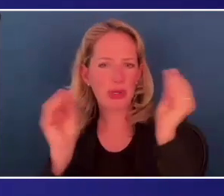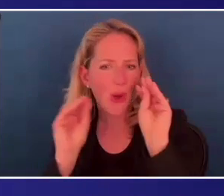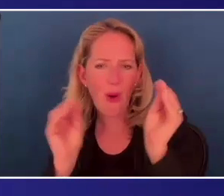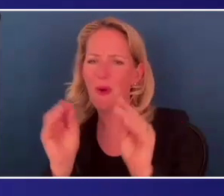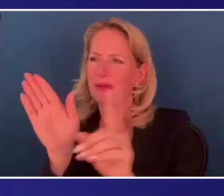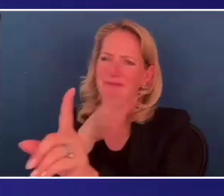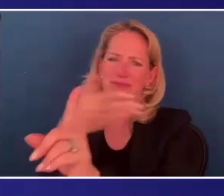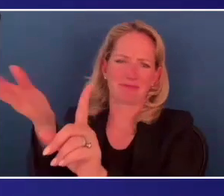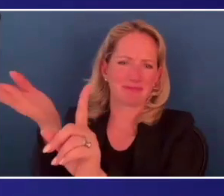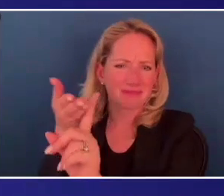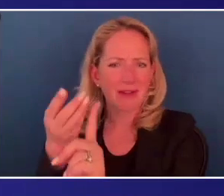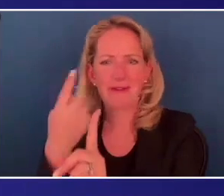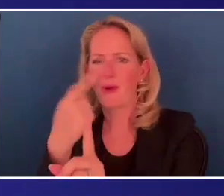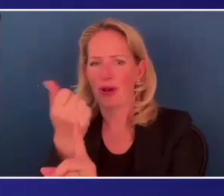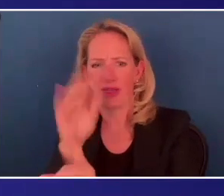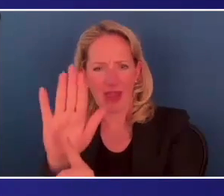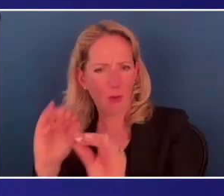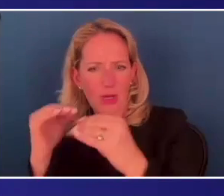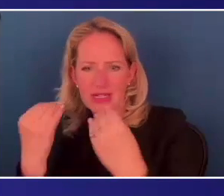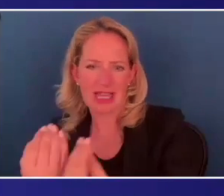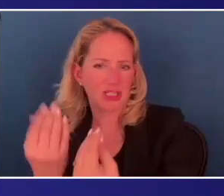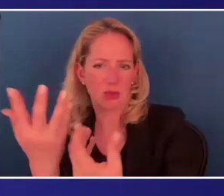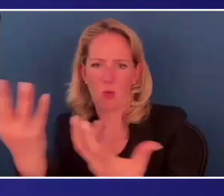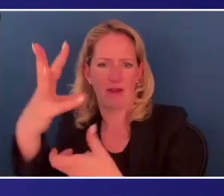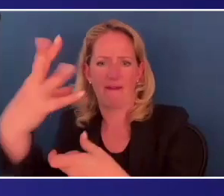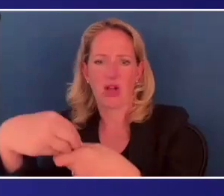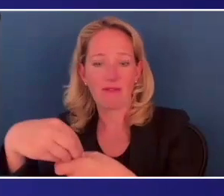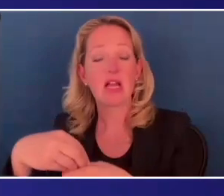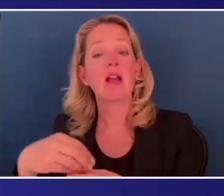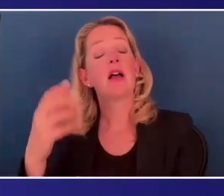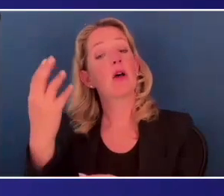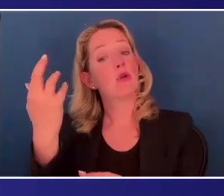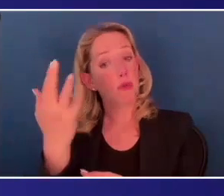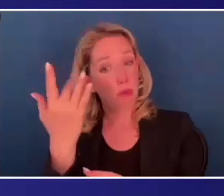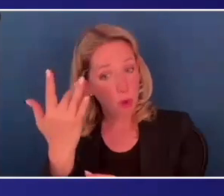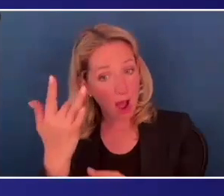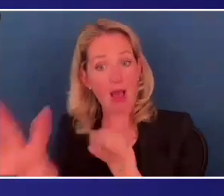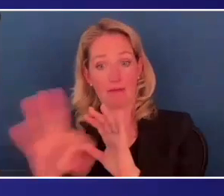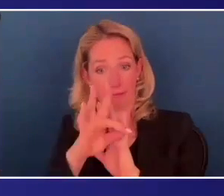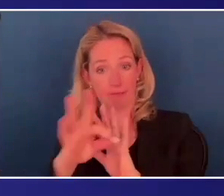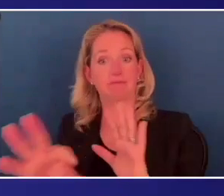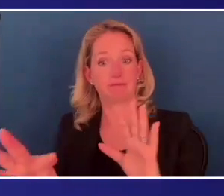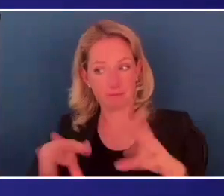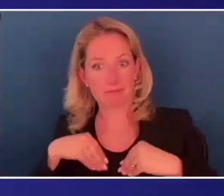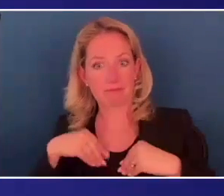Instead, they take out these jobs and a not-for-profit because they want to own a home, raise a family, and have a comfortable life without the stress of, you know, student loans hanging over their heads.